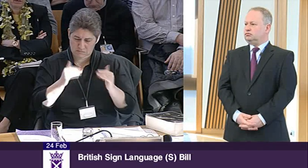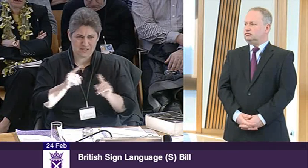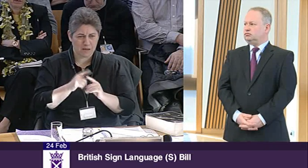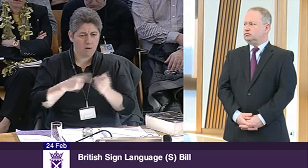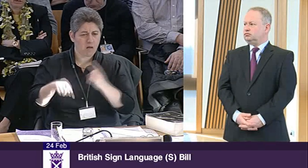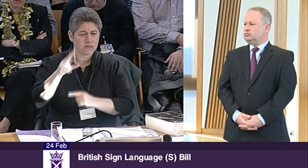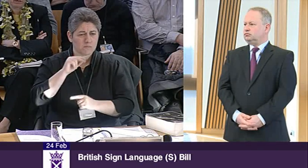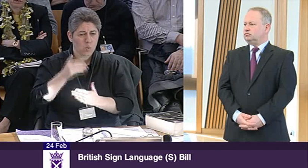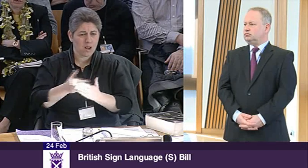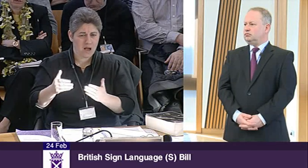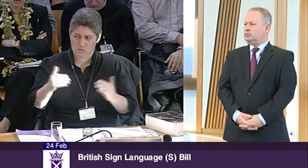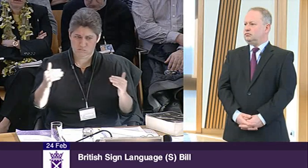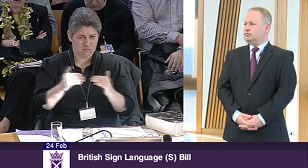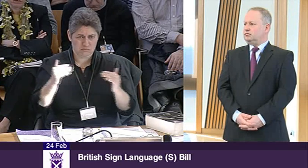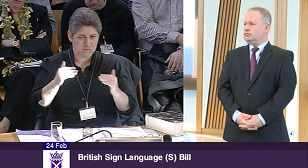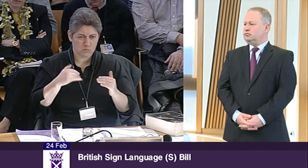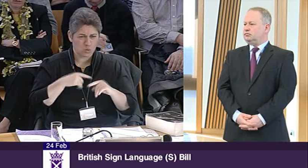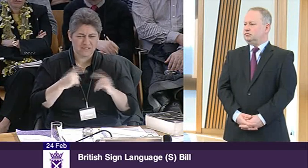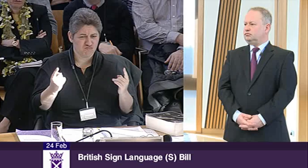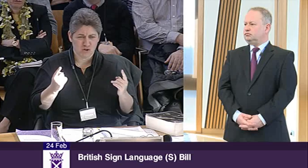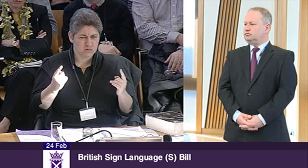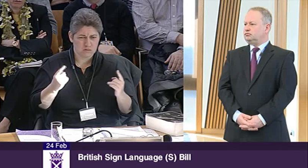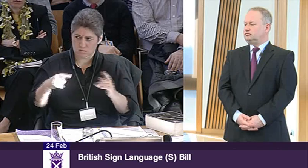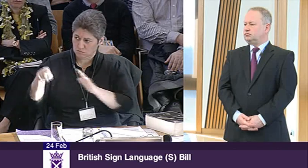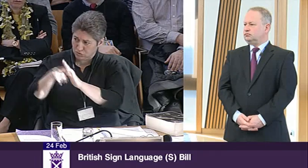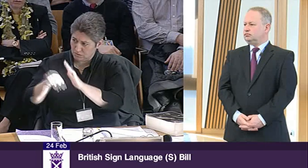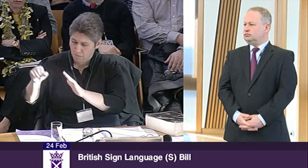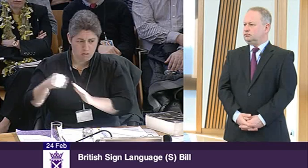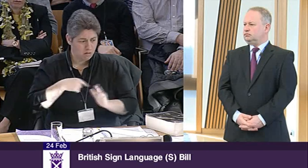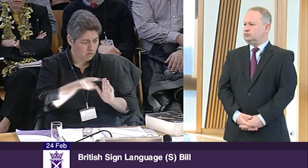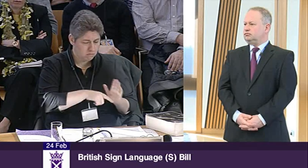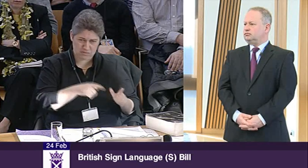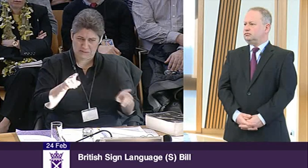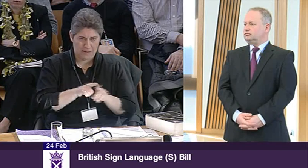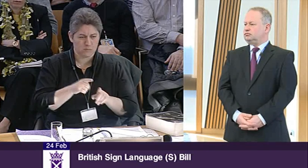our language as having its own grammar, syntax and structure, which puts it on a completely